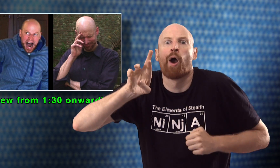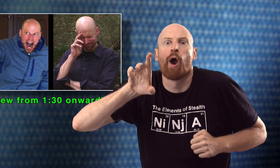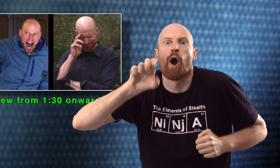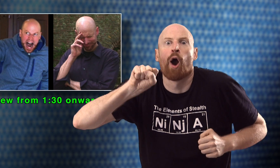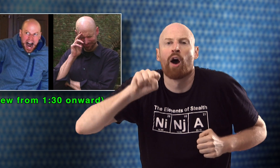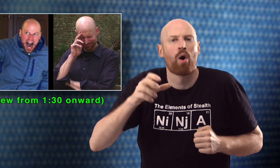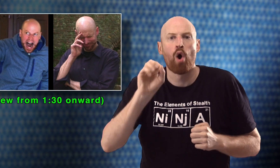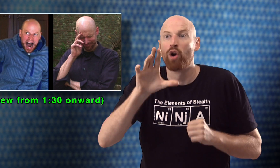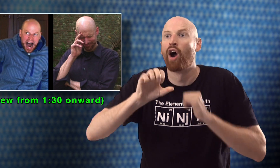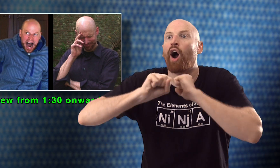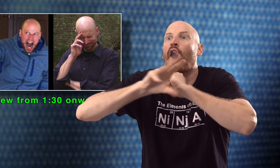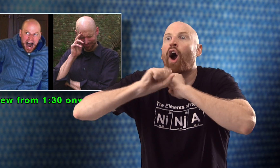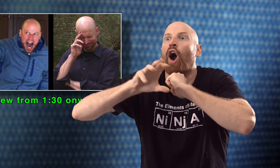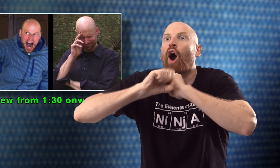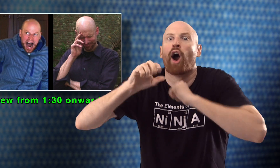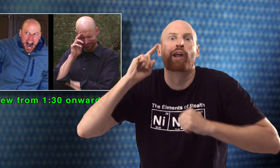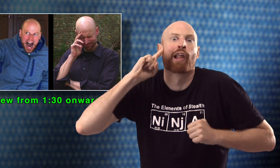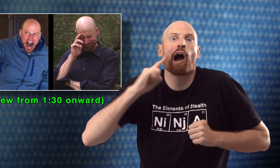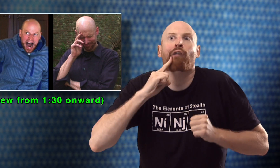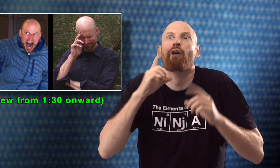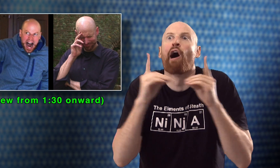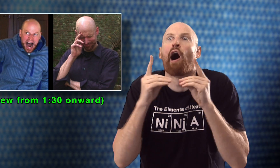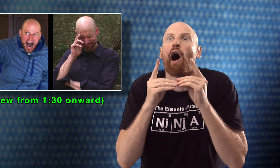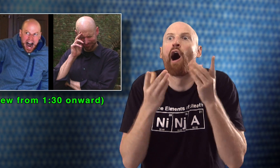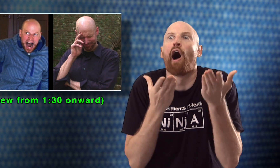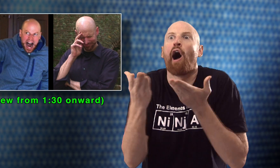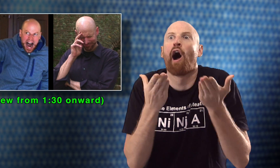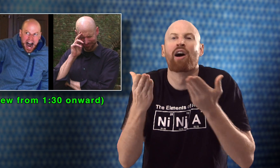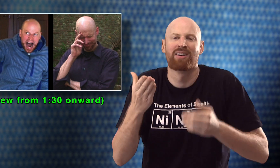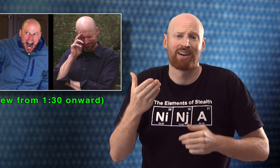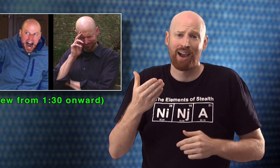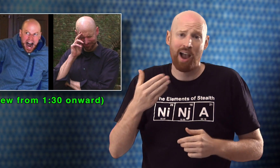advertisement for VRS or Deaf dating services, I am